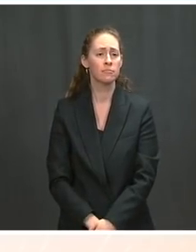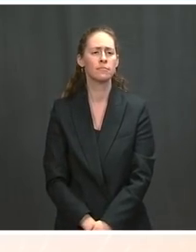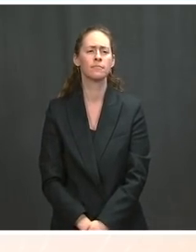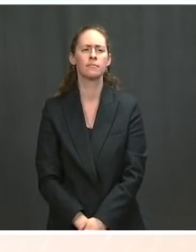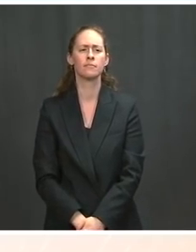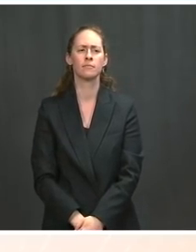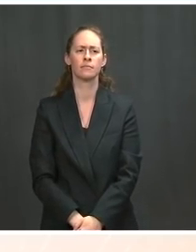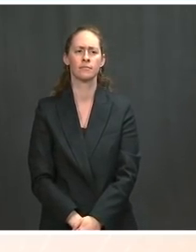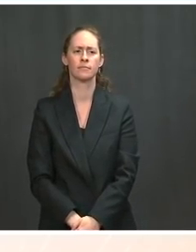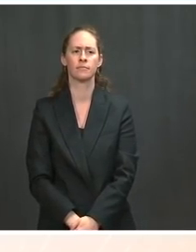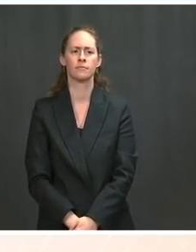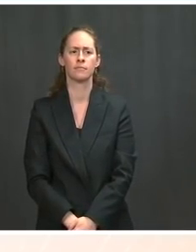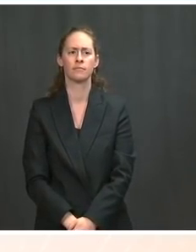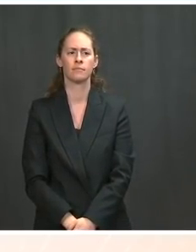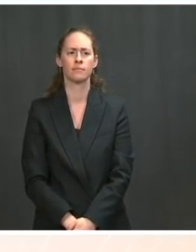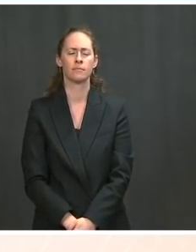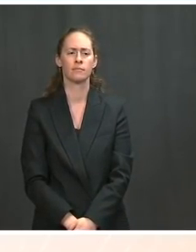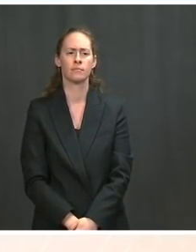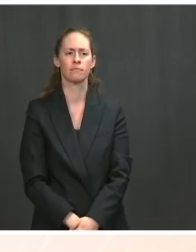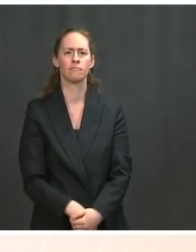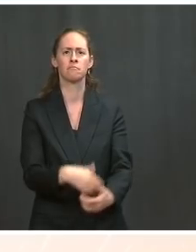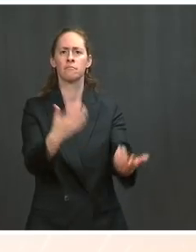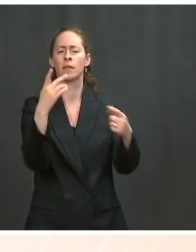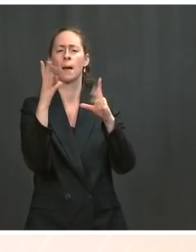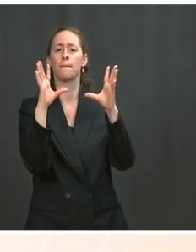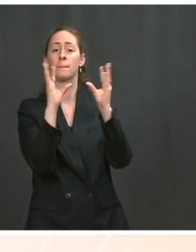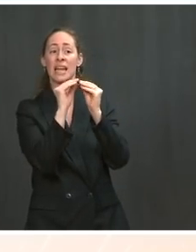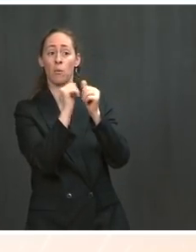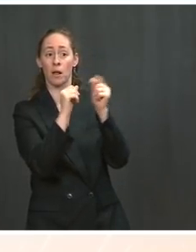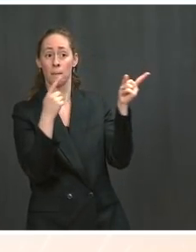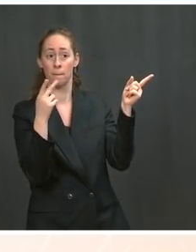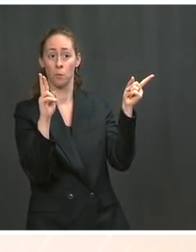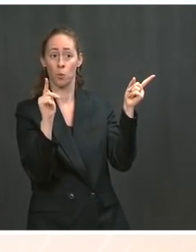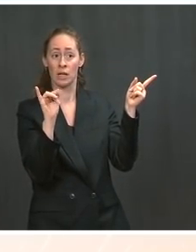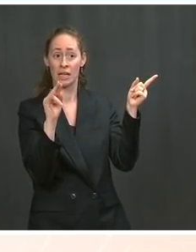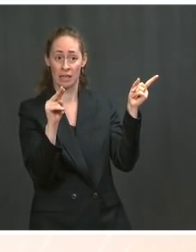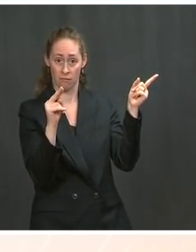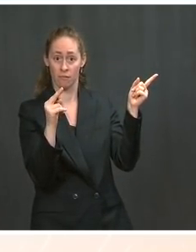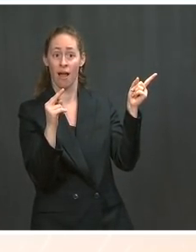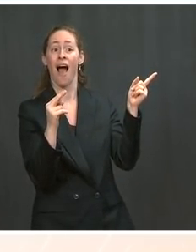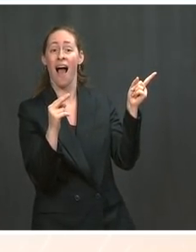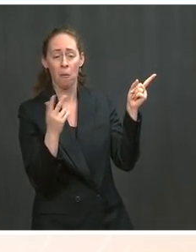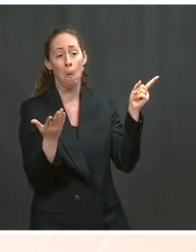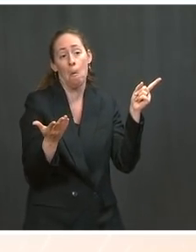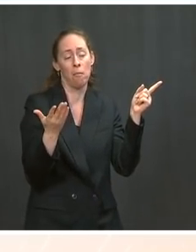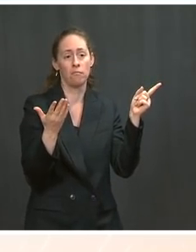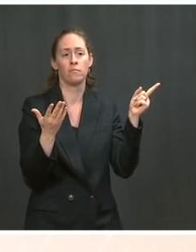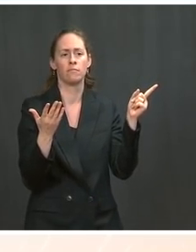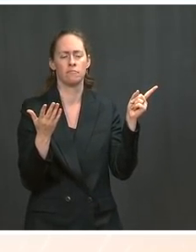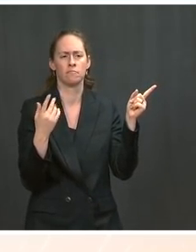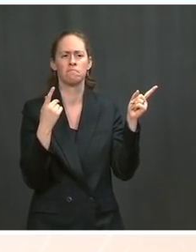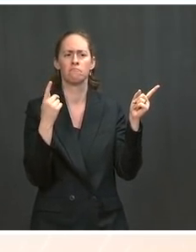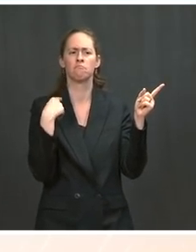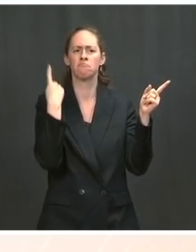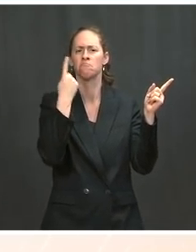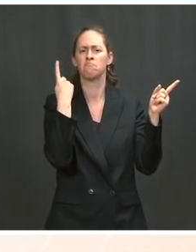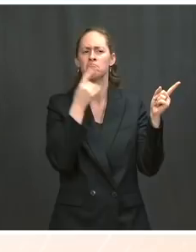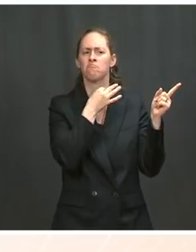I guess: A number of Americans are being held in Russia. We've talked about them before -- Trevor Reed and Paul Whelan, for instance.